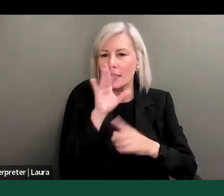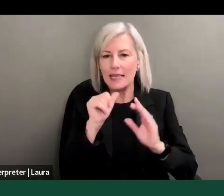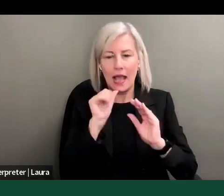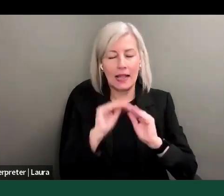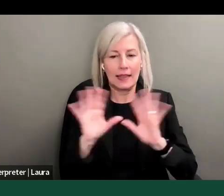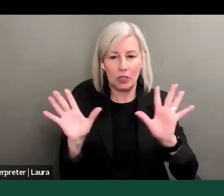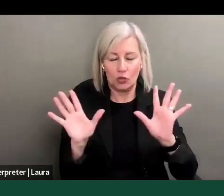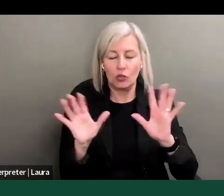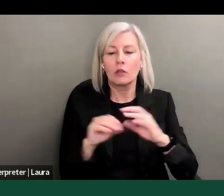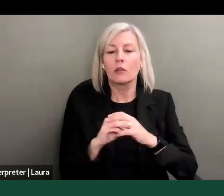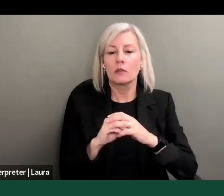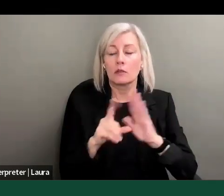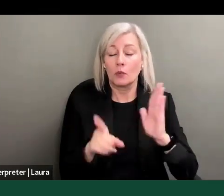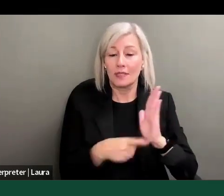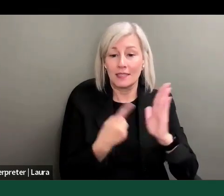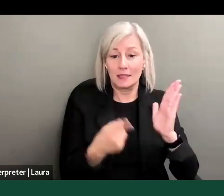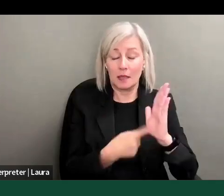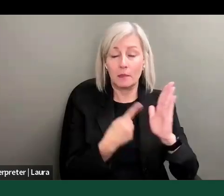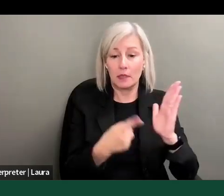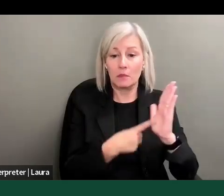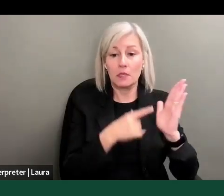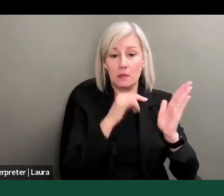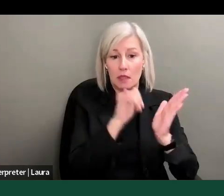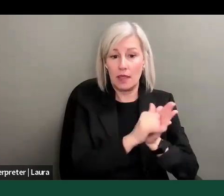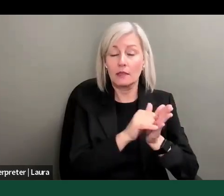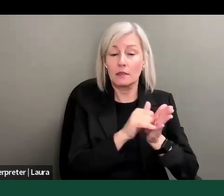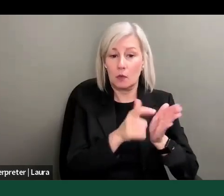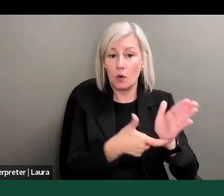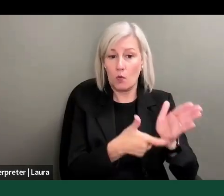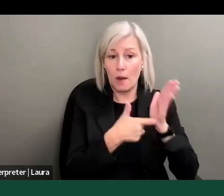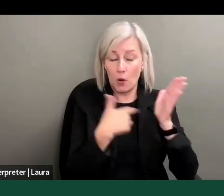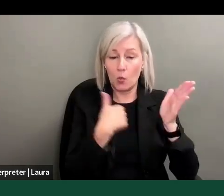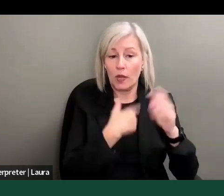So sometimes that's a criteria that we can use.